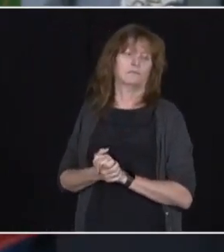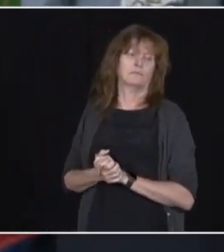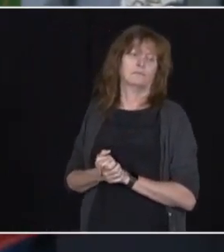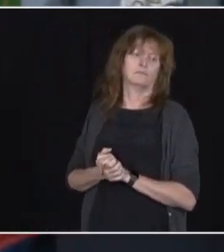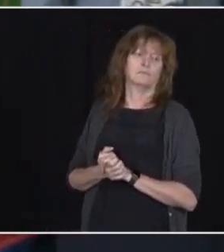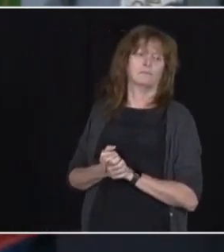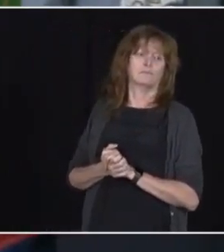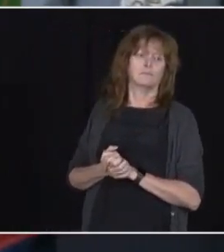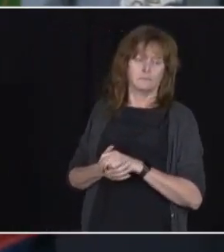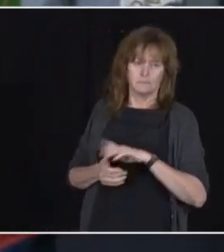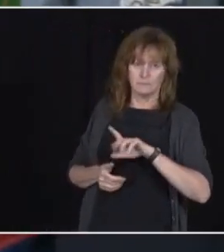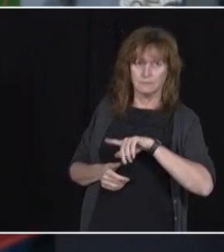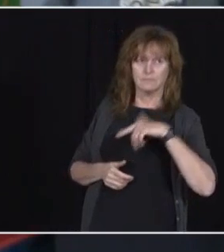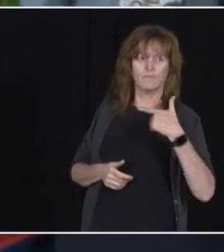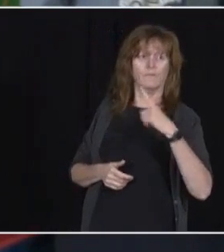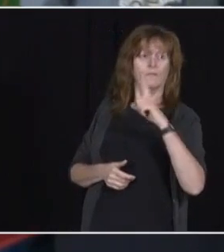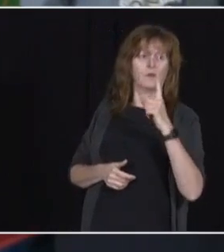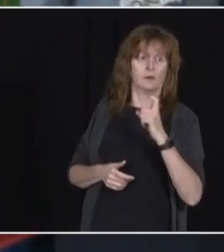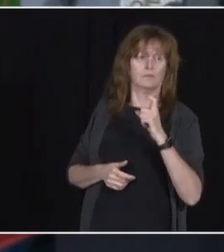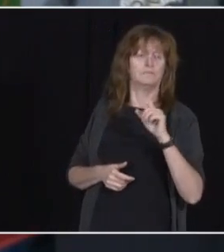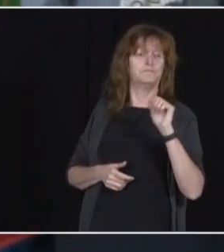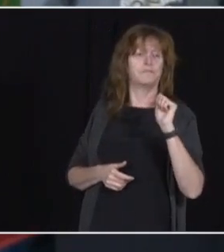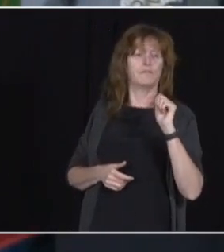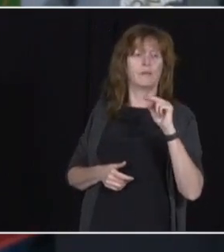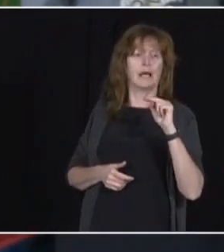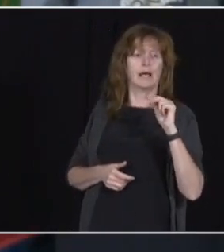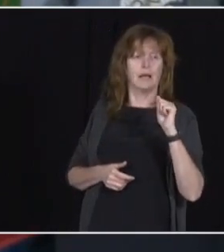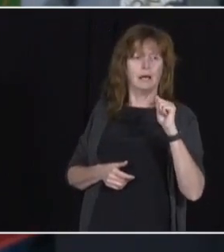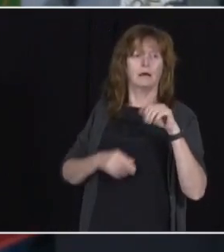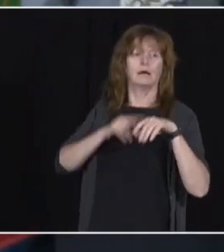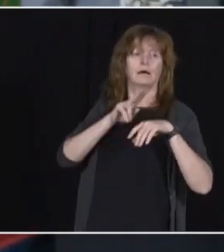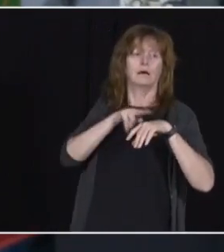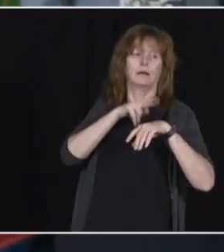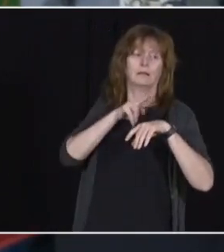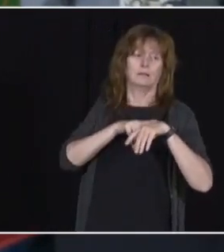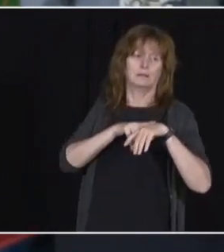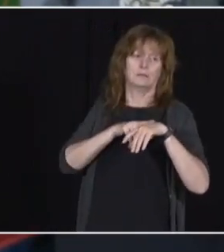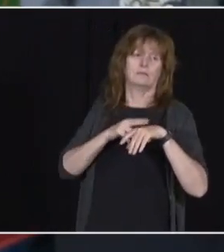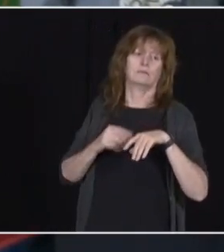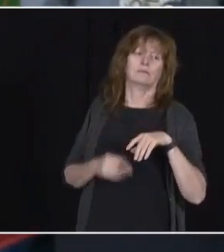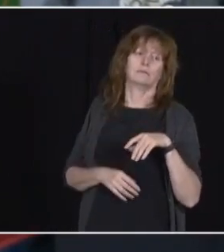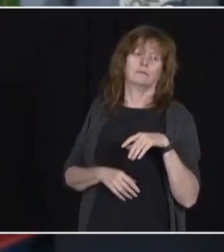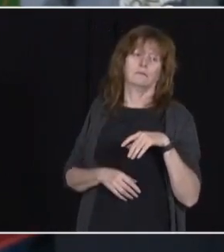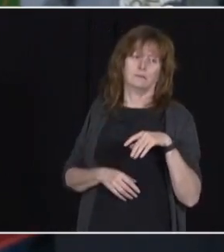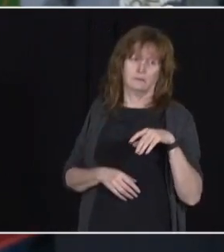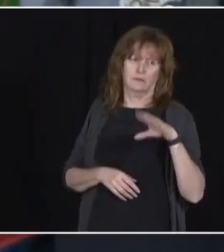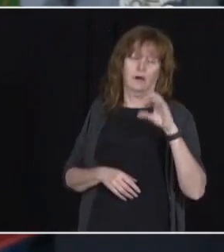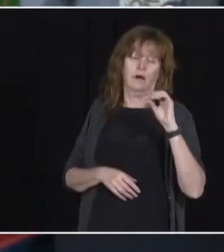and uses it for the best of their protection and to get a numbers right down and beat COVID-19, as the premier set.